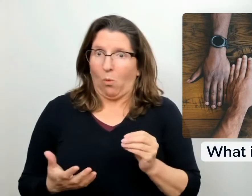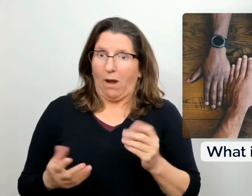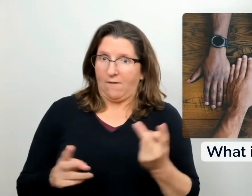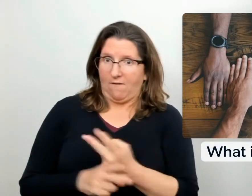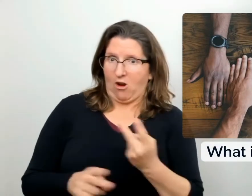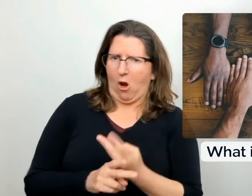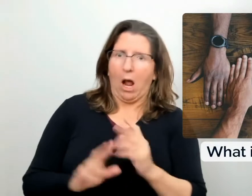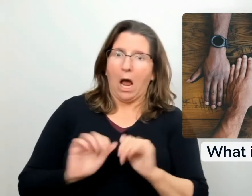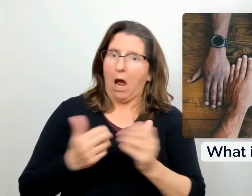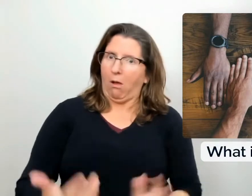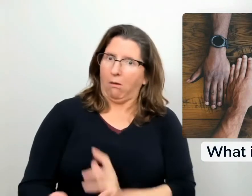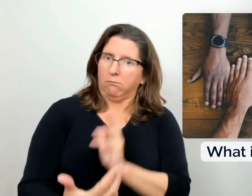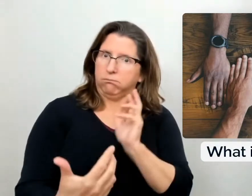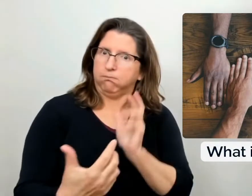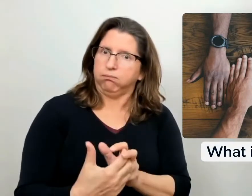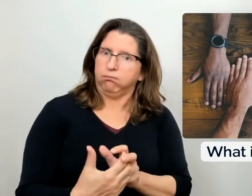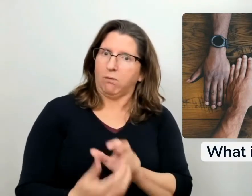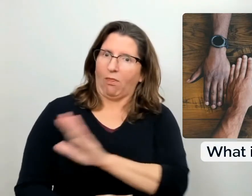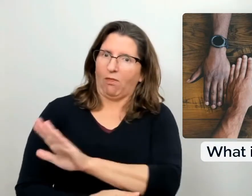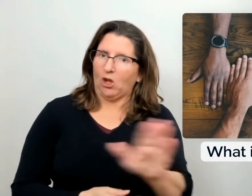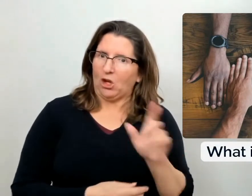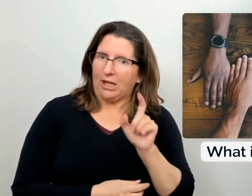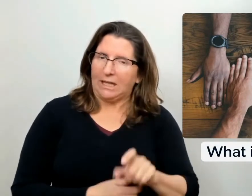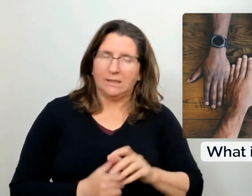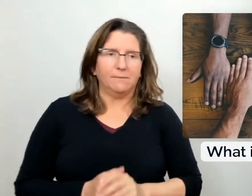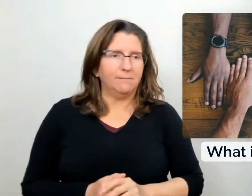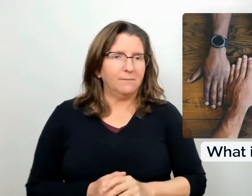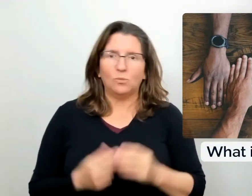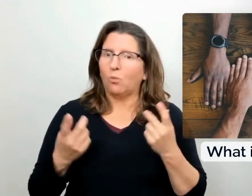So how, as the teacher, was I going to meet their communication needs?